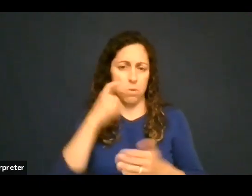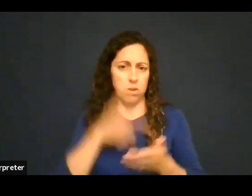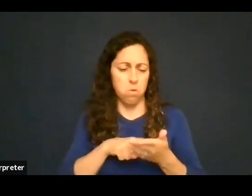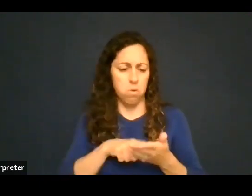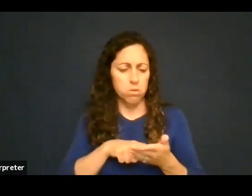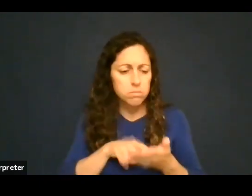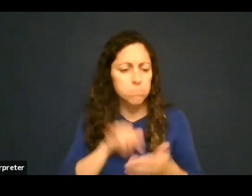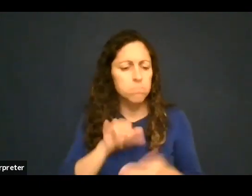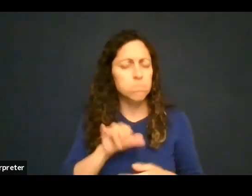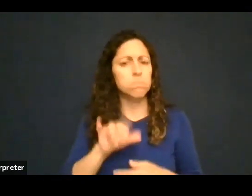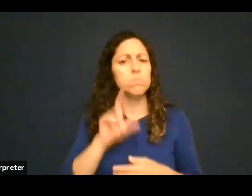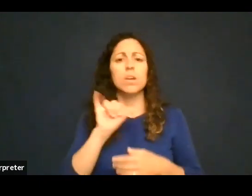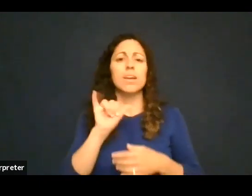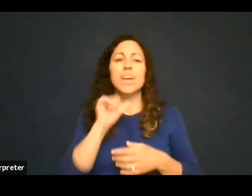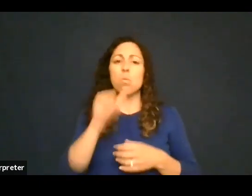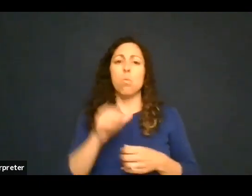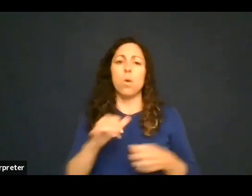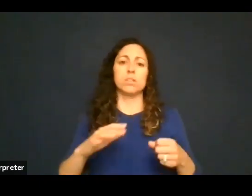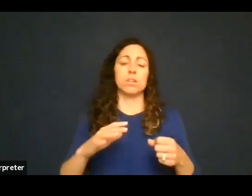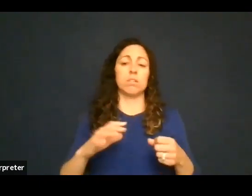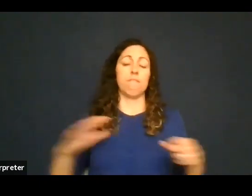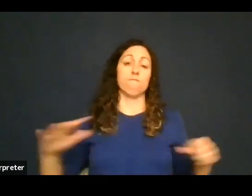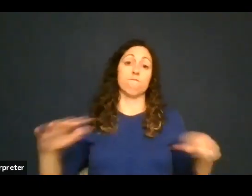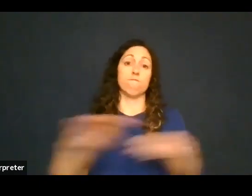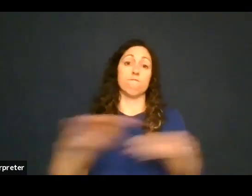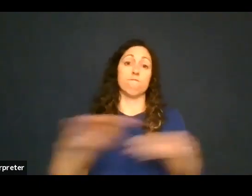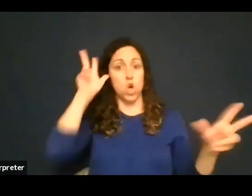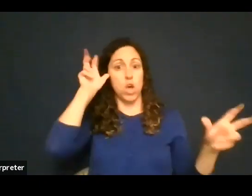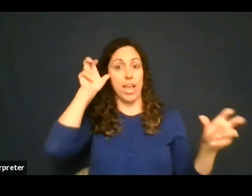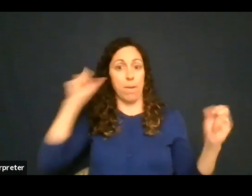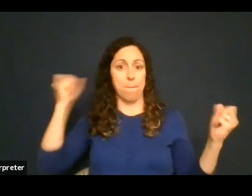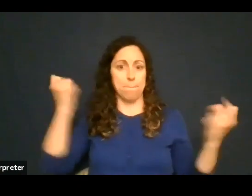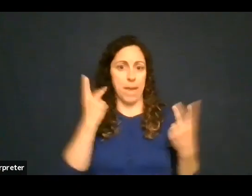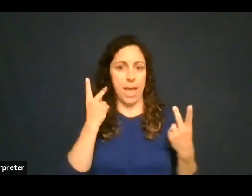because of gene regulatory elements,